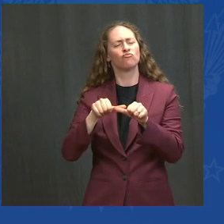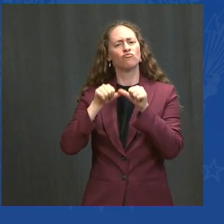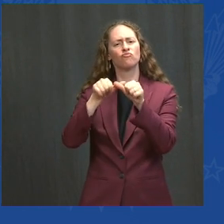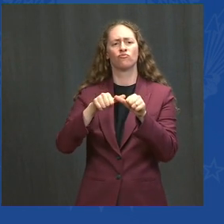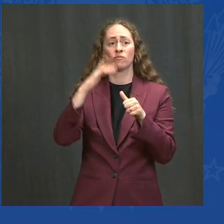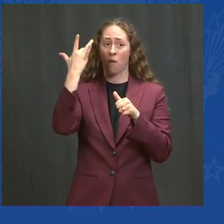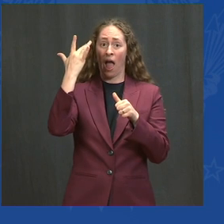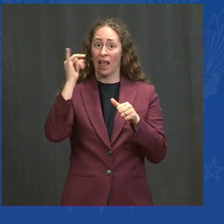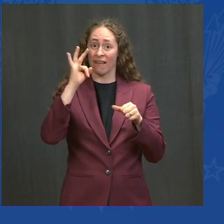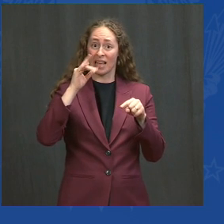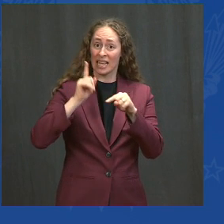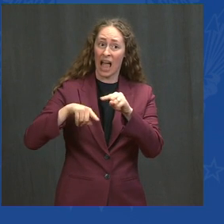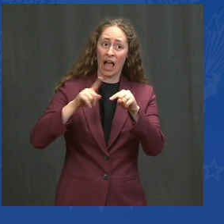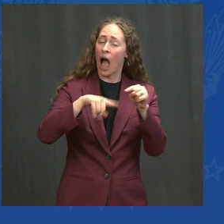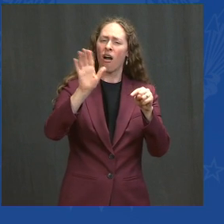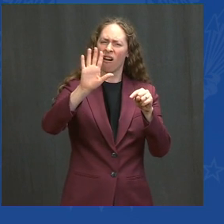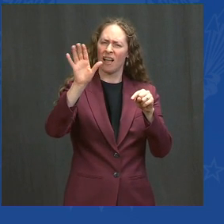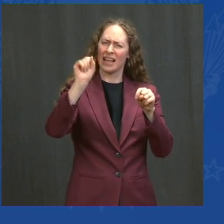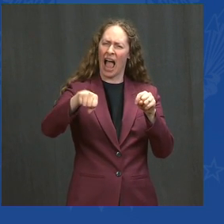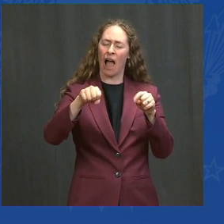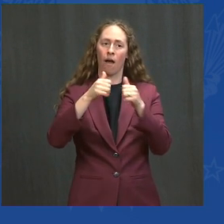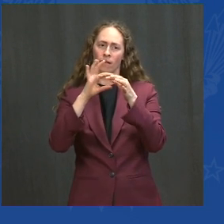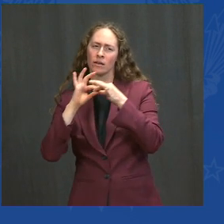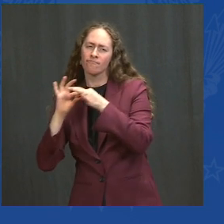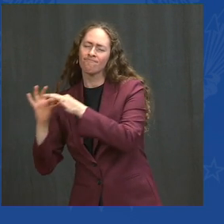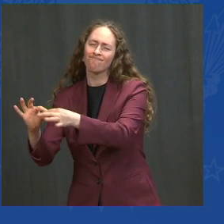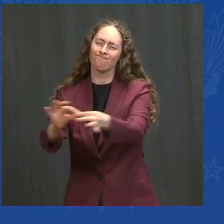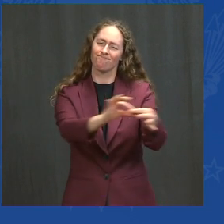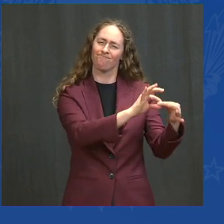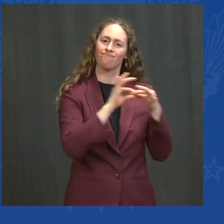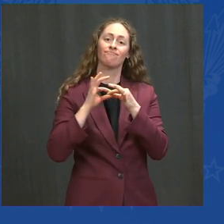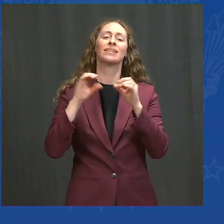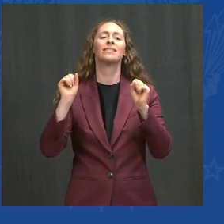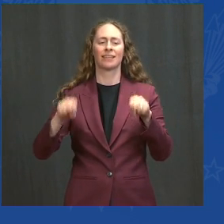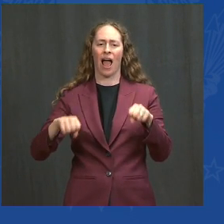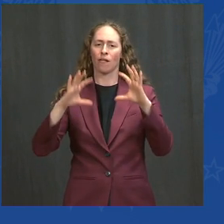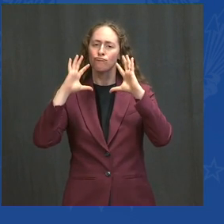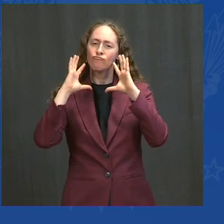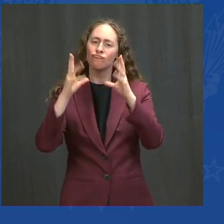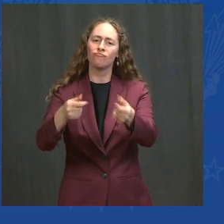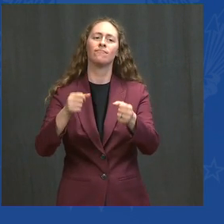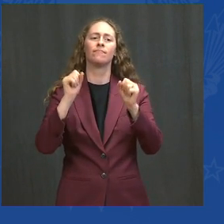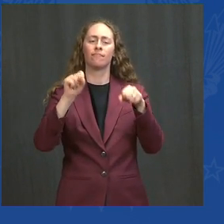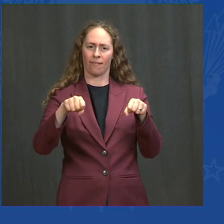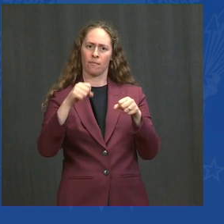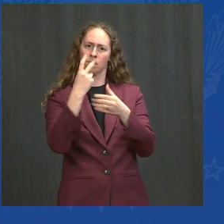come together as a nation, Democrats and Republicans. And we're really divided on a whole range of things.